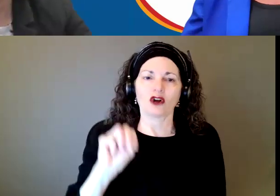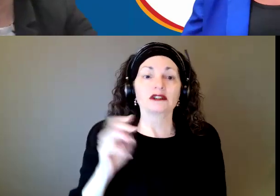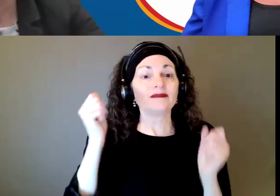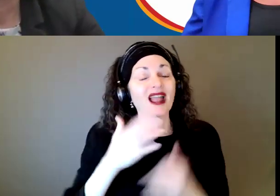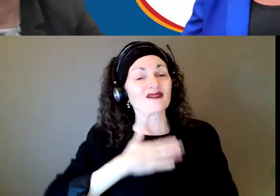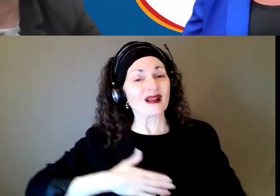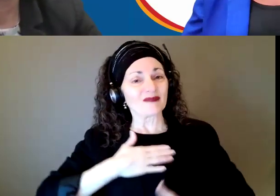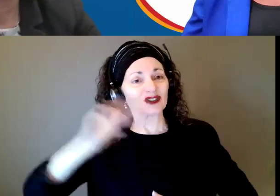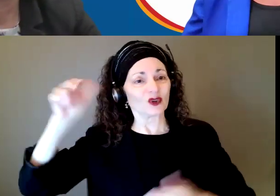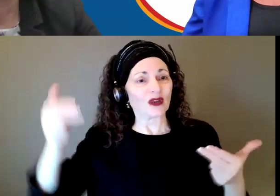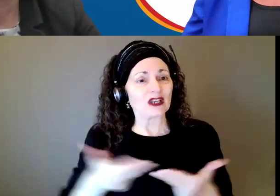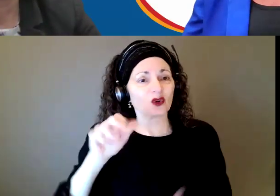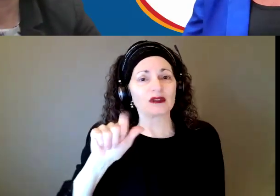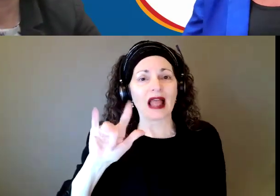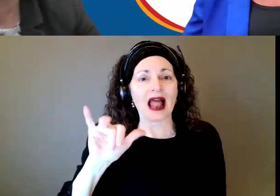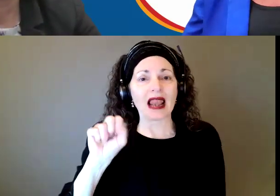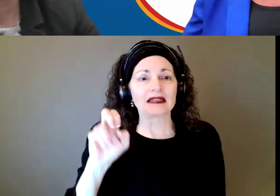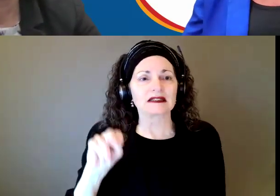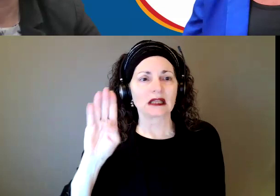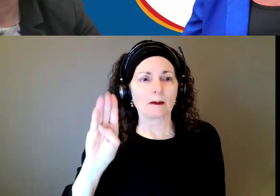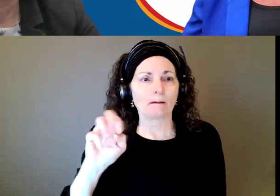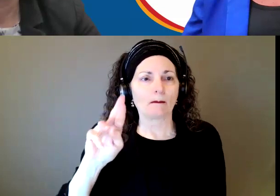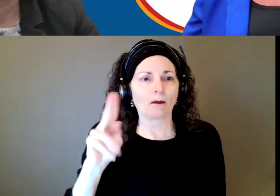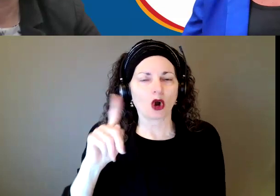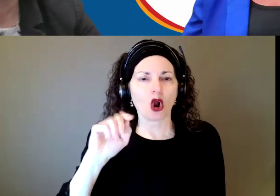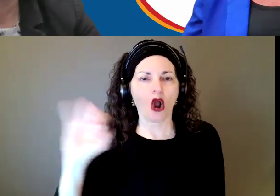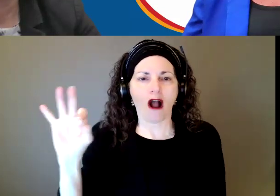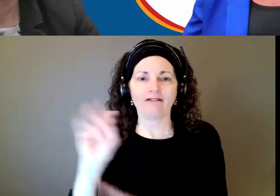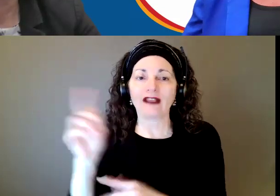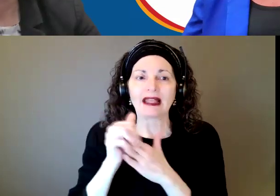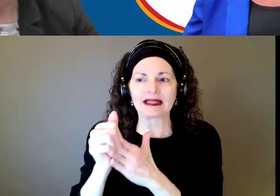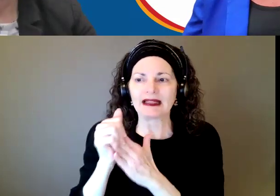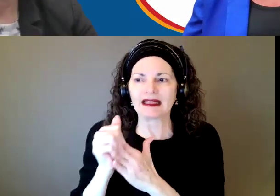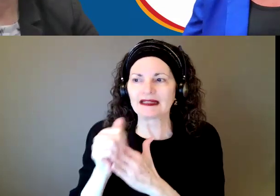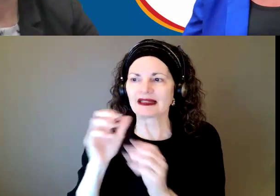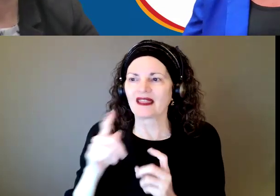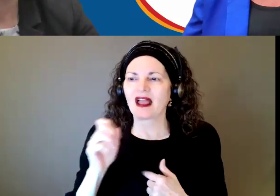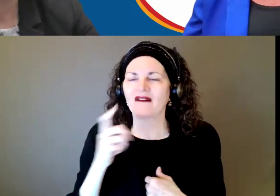who leads the U.S. Department of Health and Human Services Administration for Community Living, or ACL.